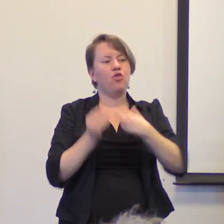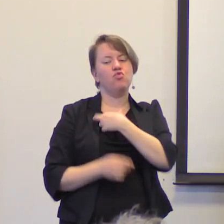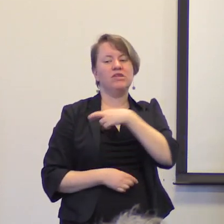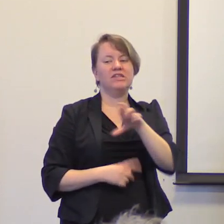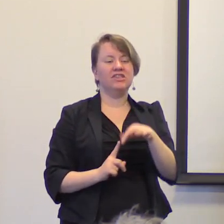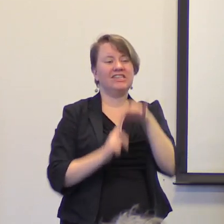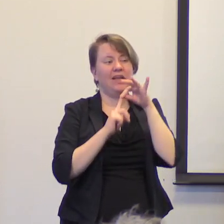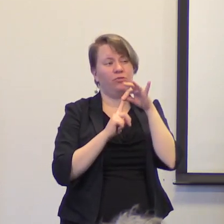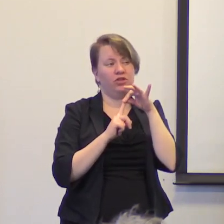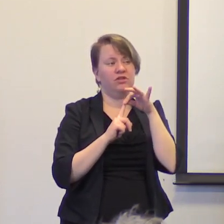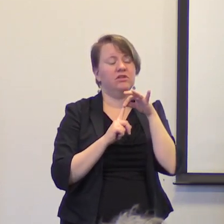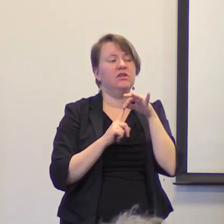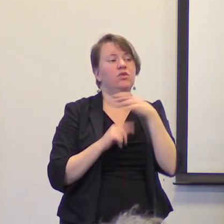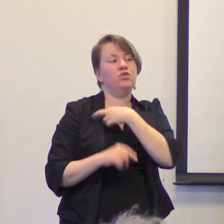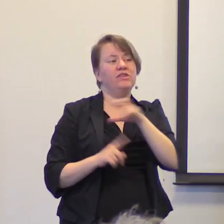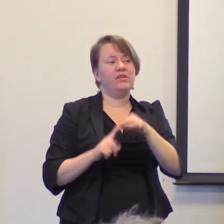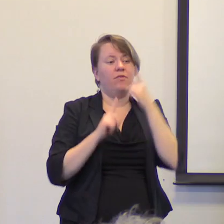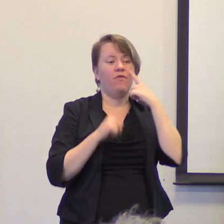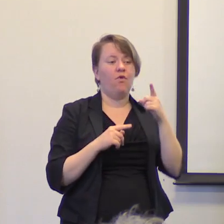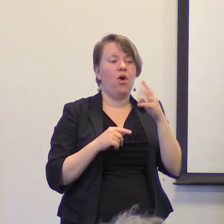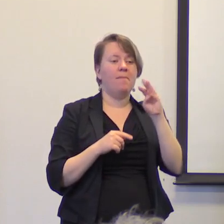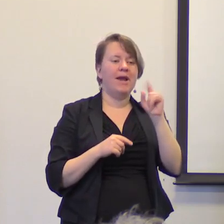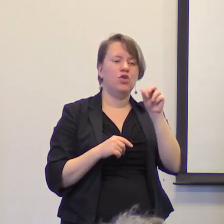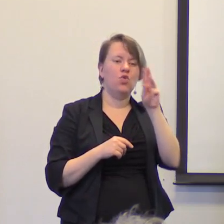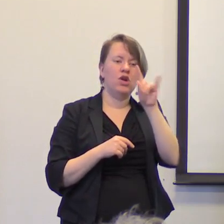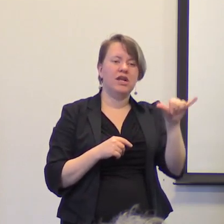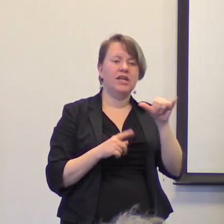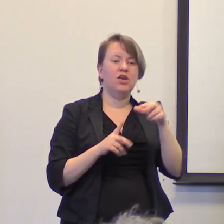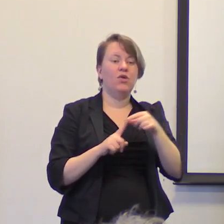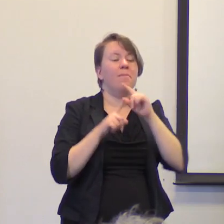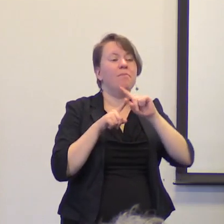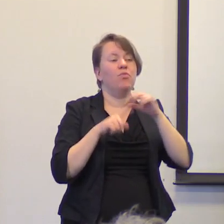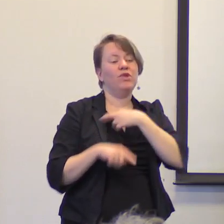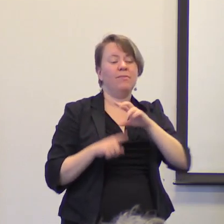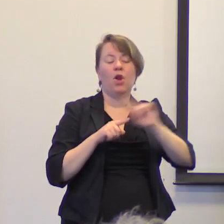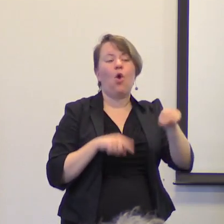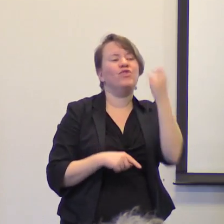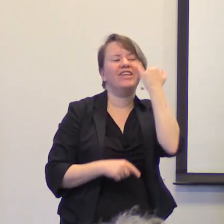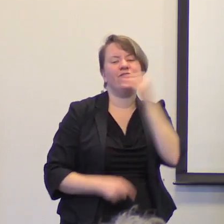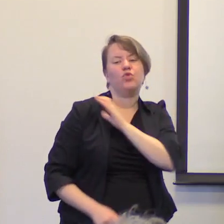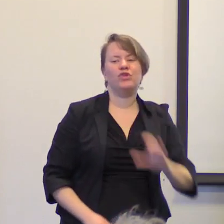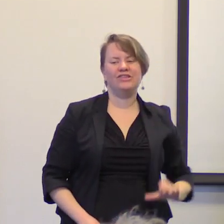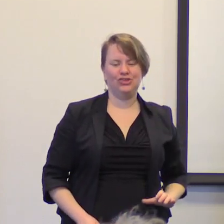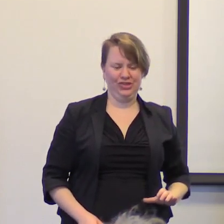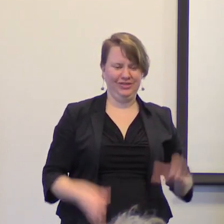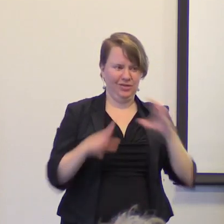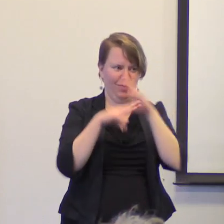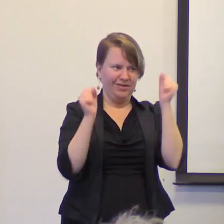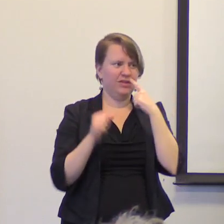There was an exception for minority religions, but only if they were Christians. The president said, "This is what we have in mind.